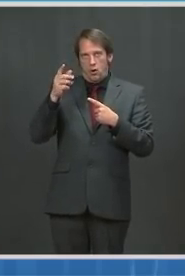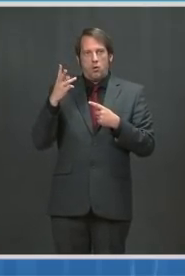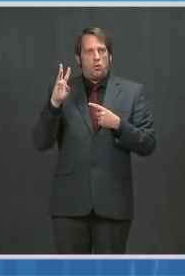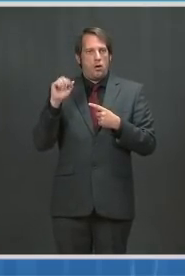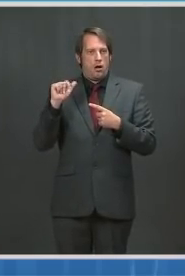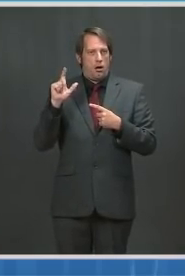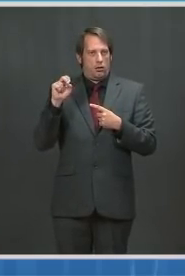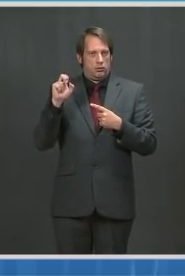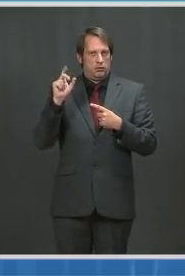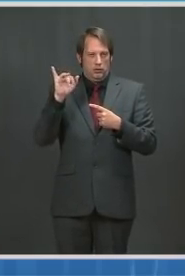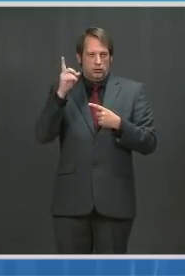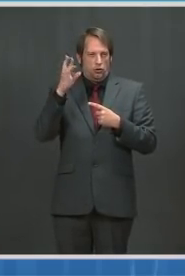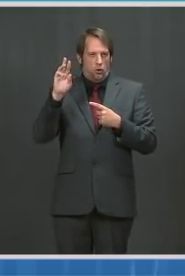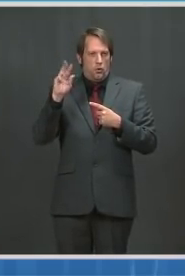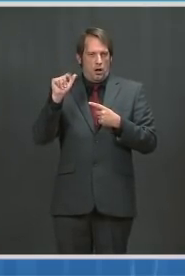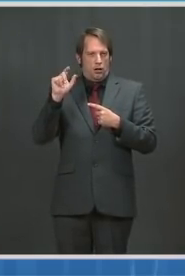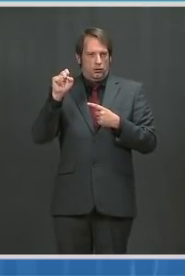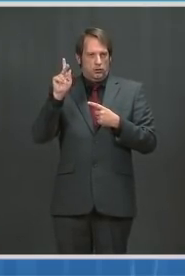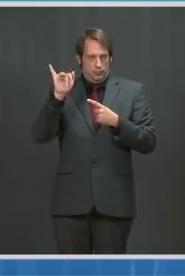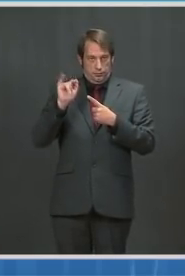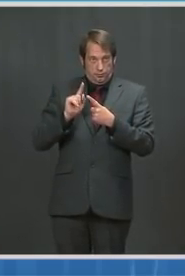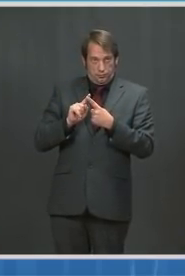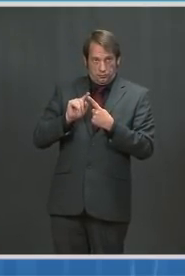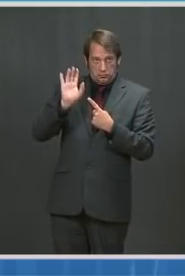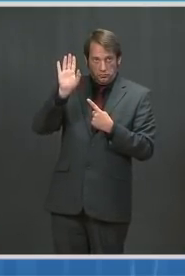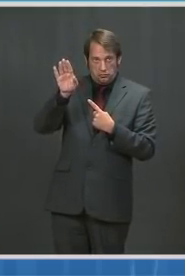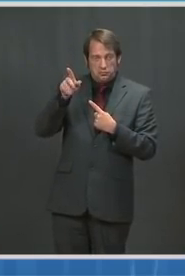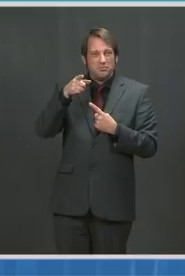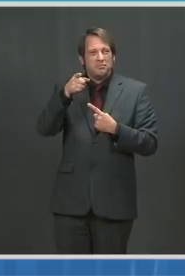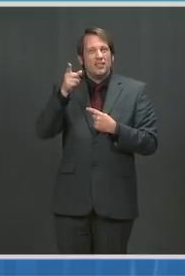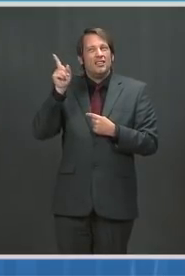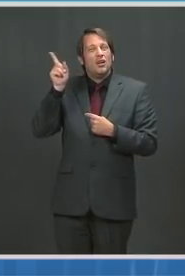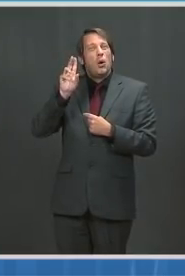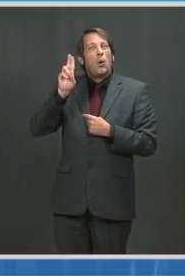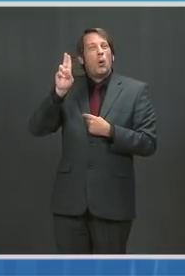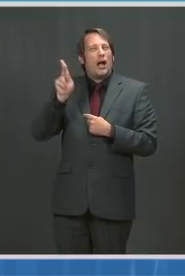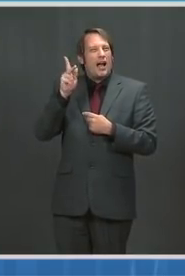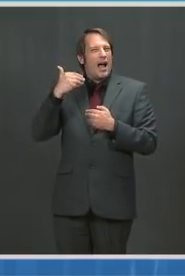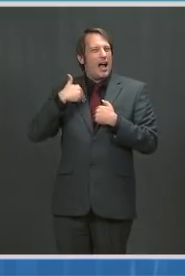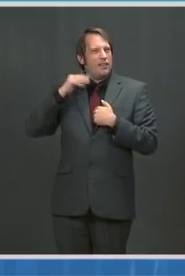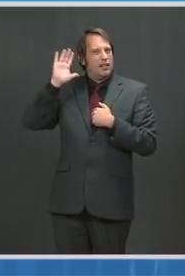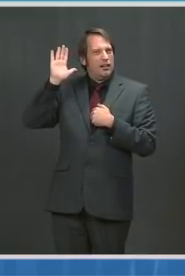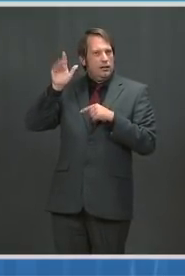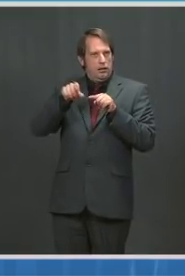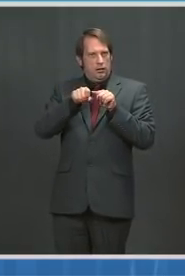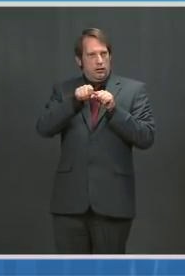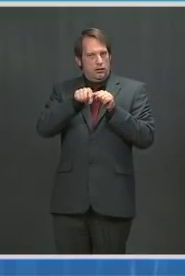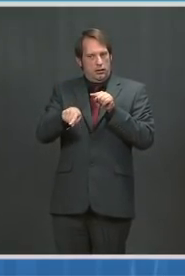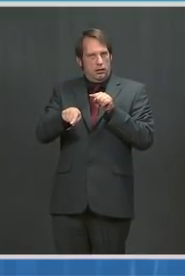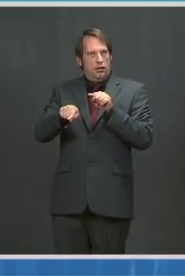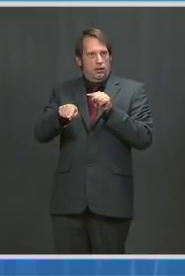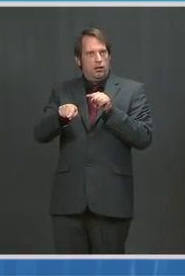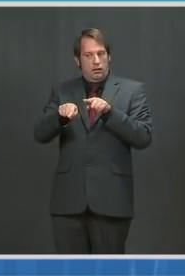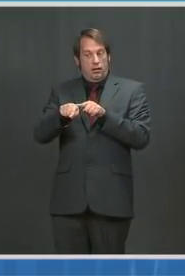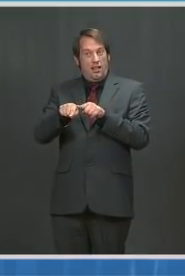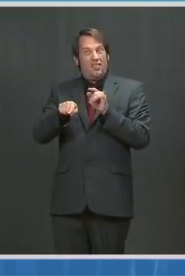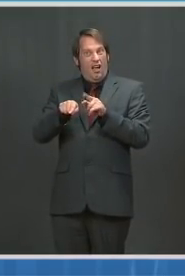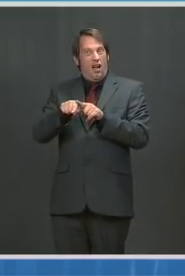I think you said that the UK variant is now the most common lineages -- lineage in the U.S. Do you mean it's the most common variant